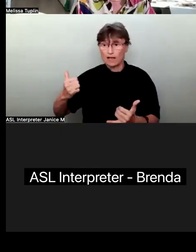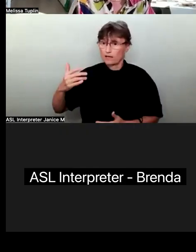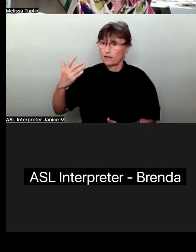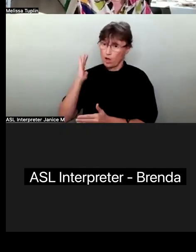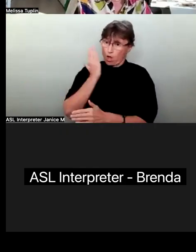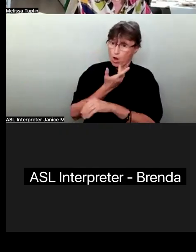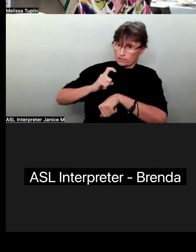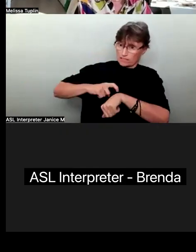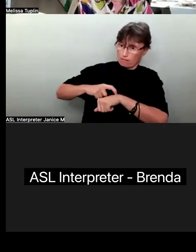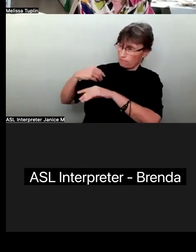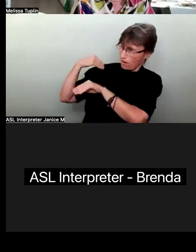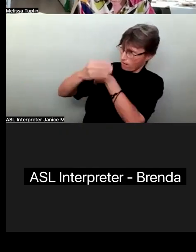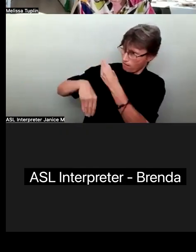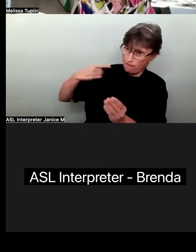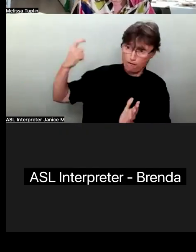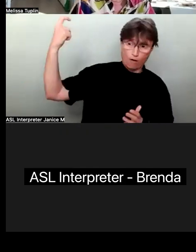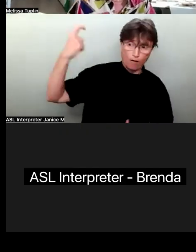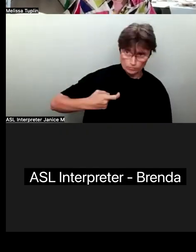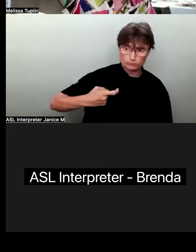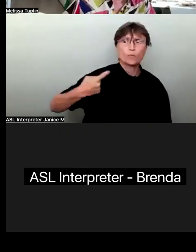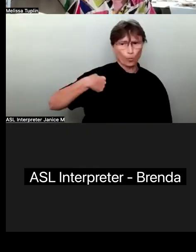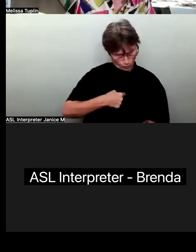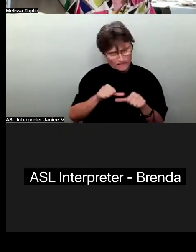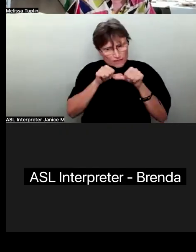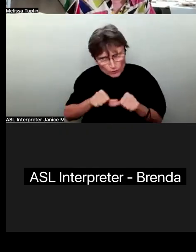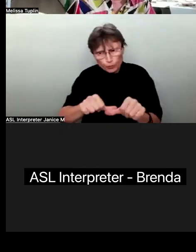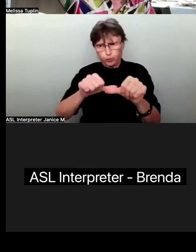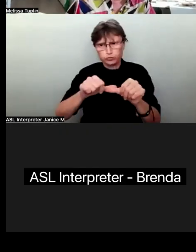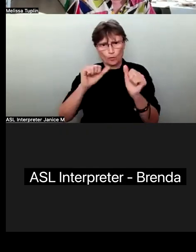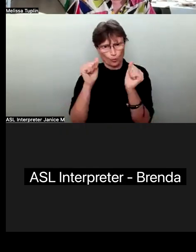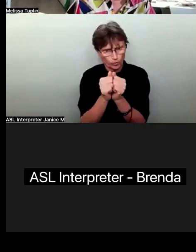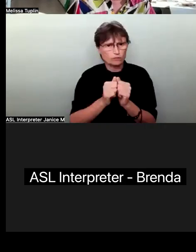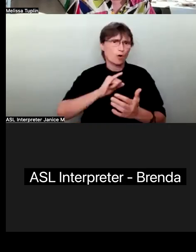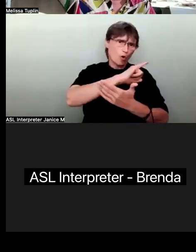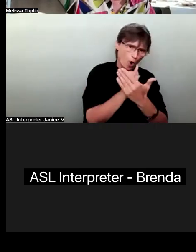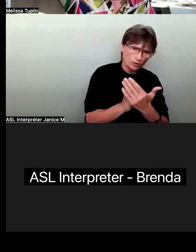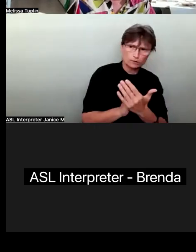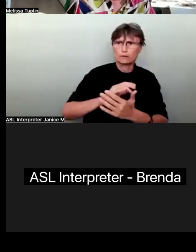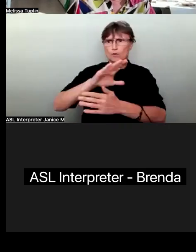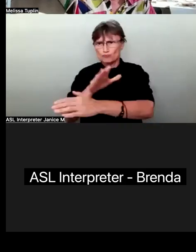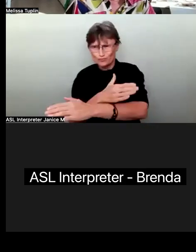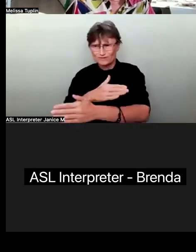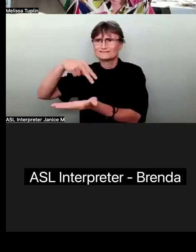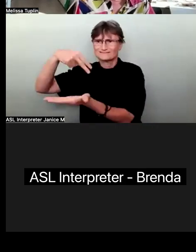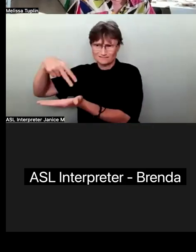of storytelling and gathering and art and music. So I invite you to reflect on your